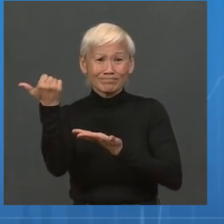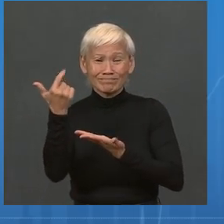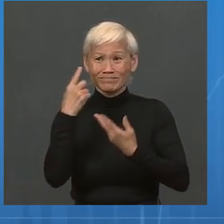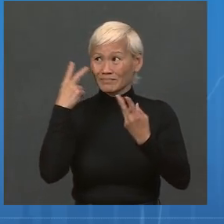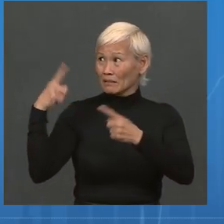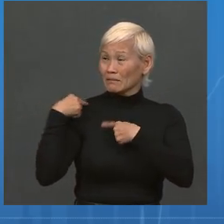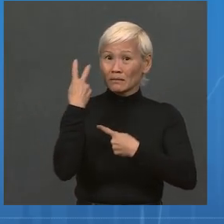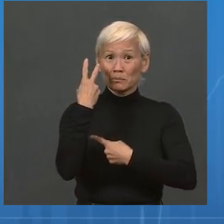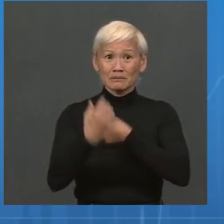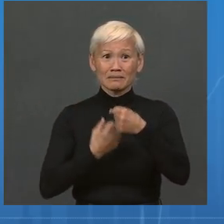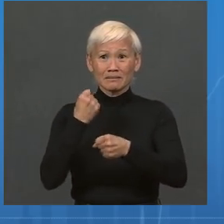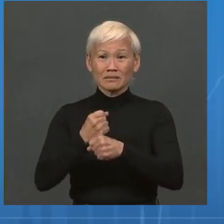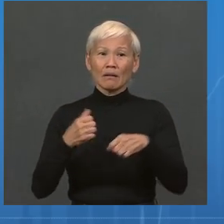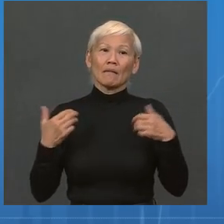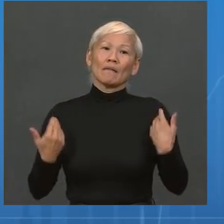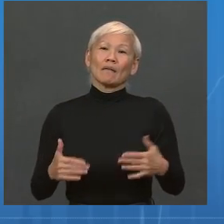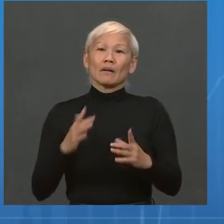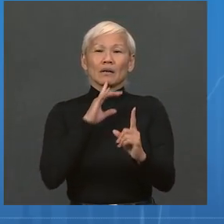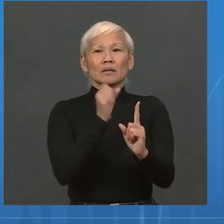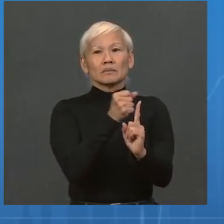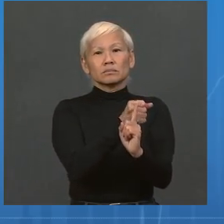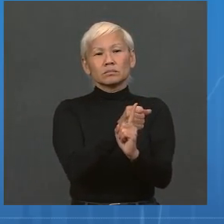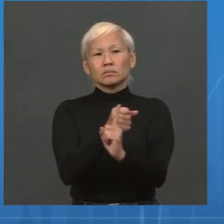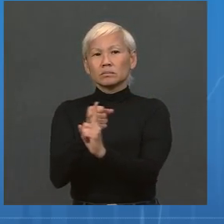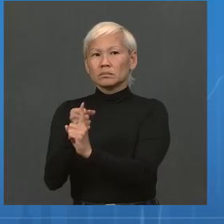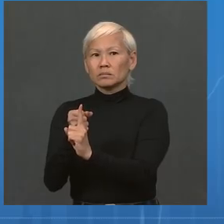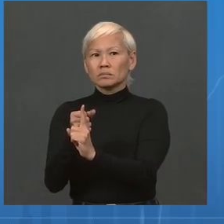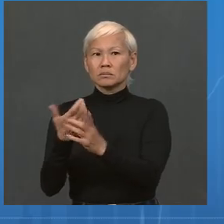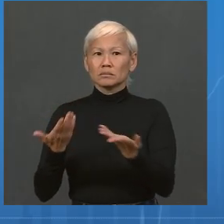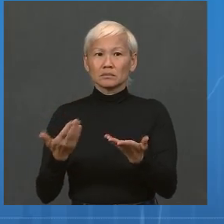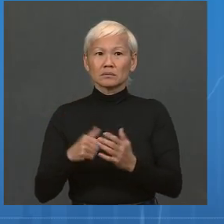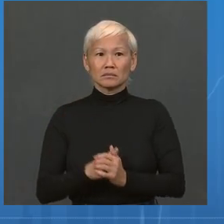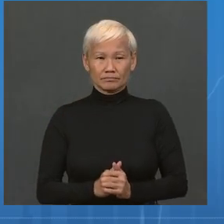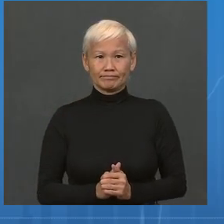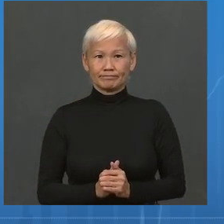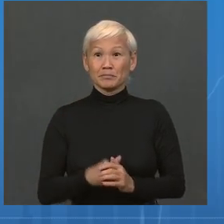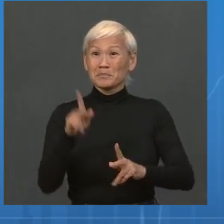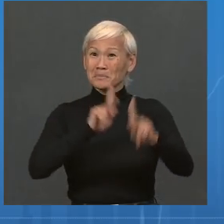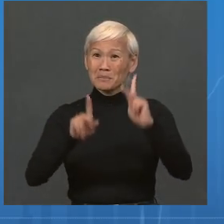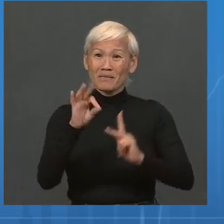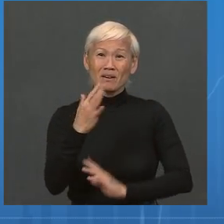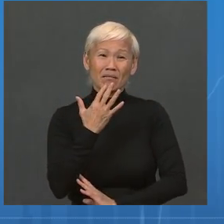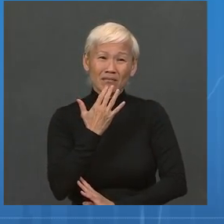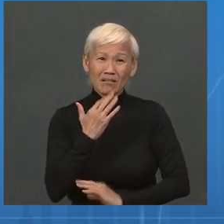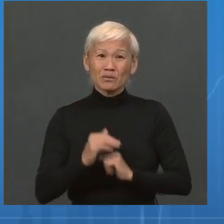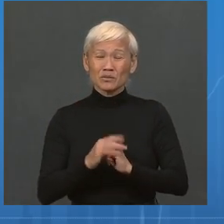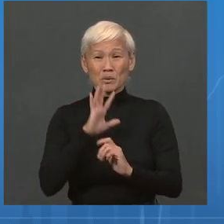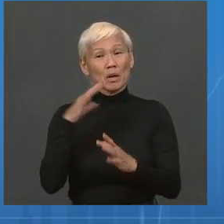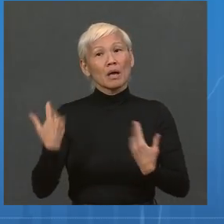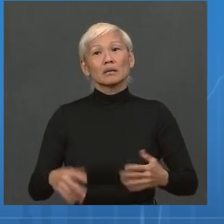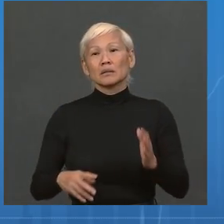impacted racial and ethnic minority communities. And we have seen the negative impact on the mental health of our youth.